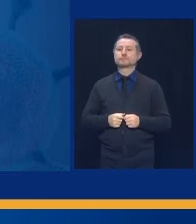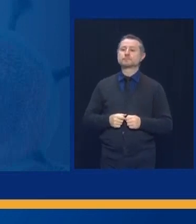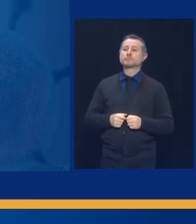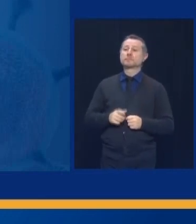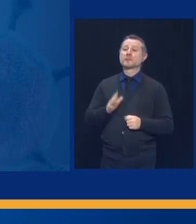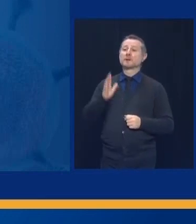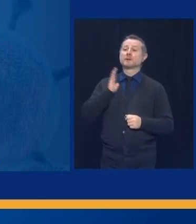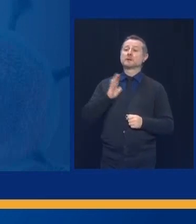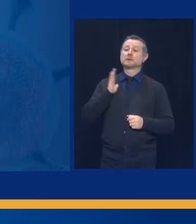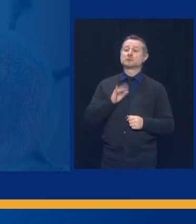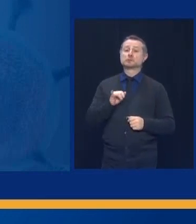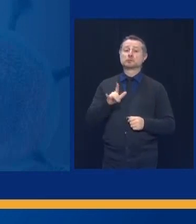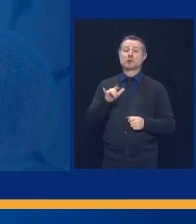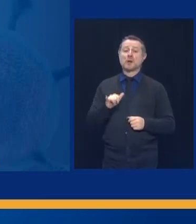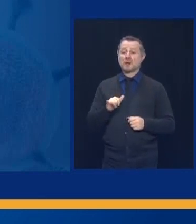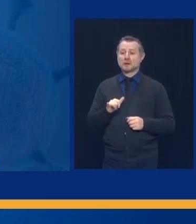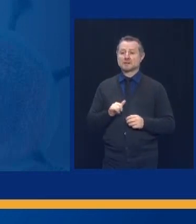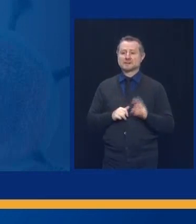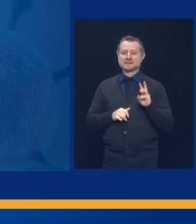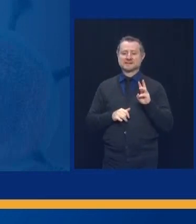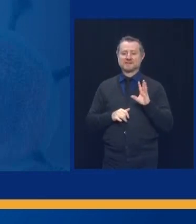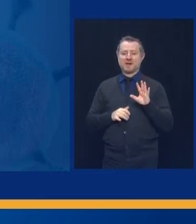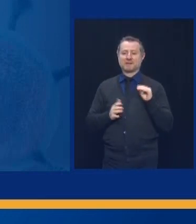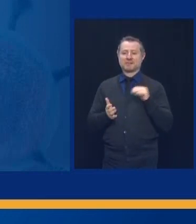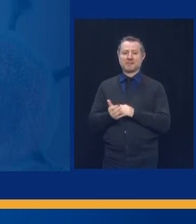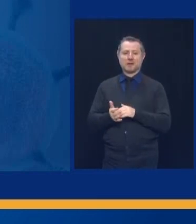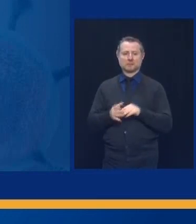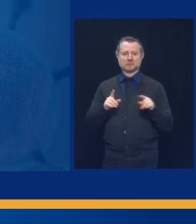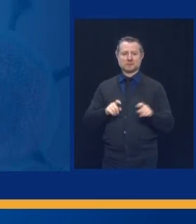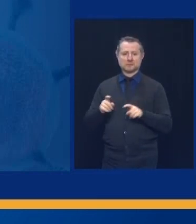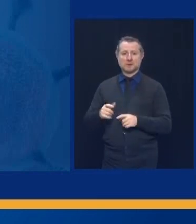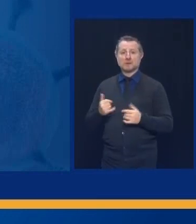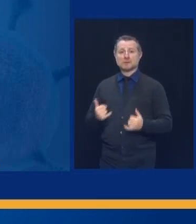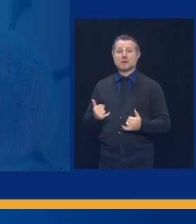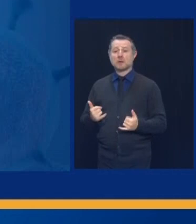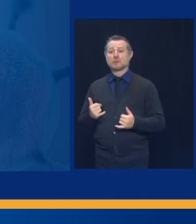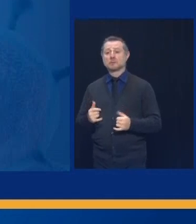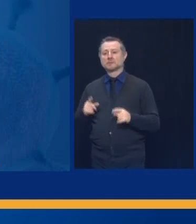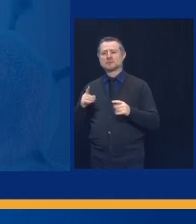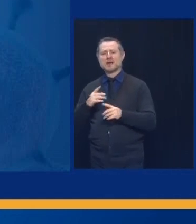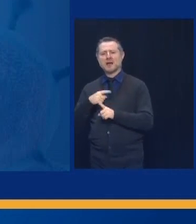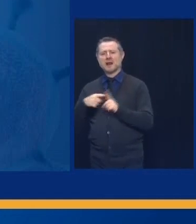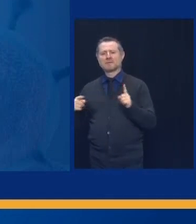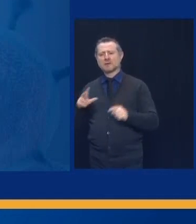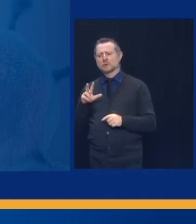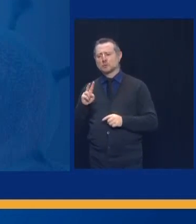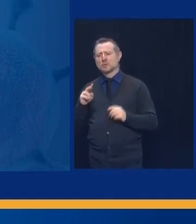STATE OF FLORIDA, HOME STATE, WERE DOING 65,000 TESTS.